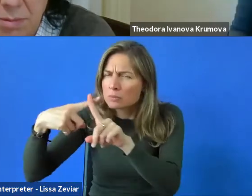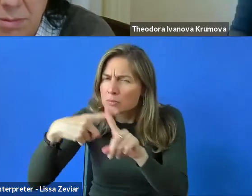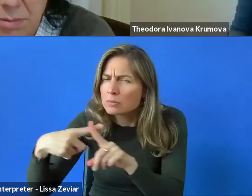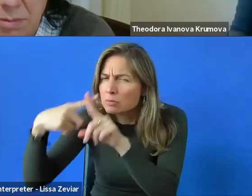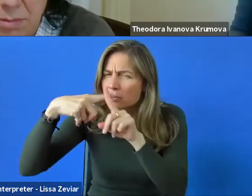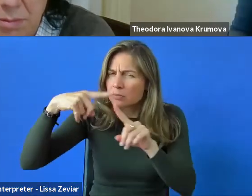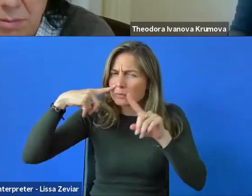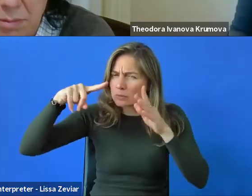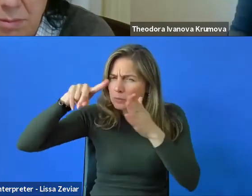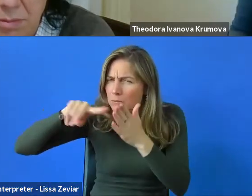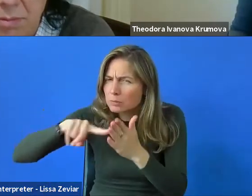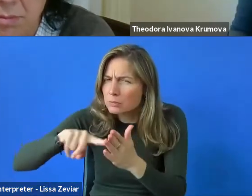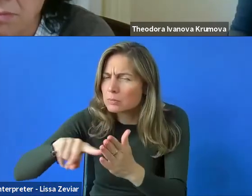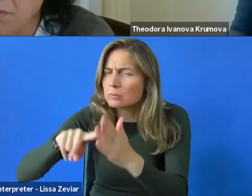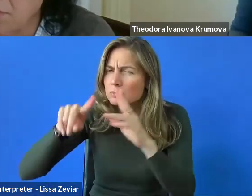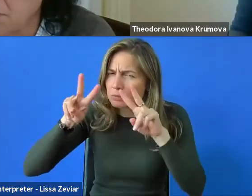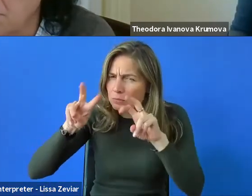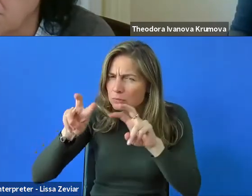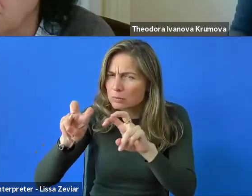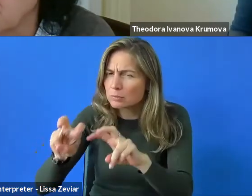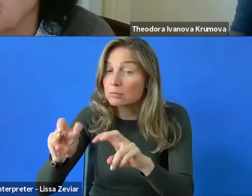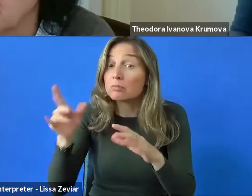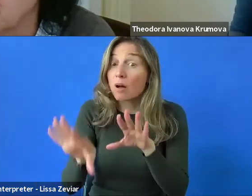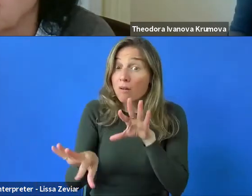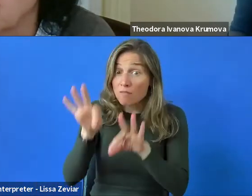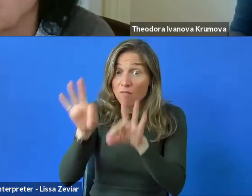its findings to the state party. Within the 6 months